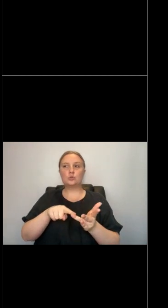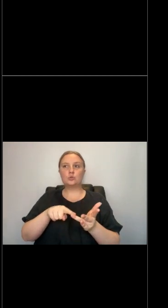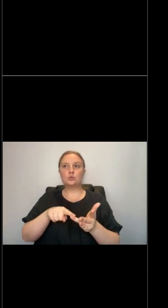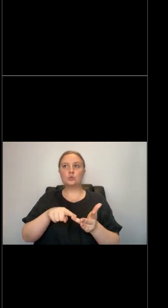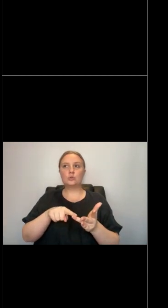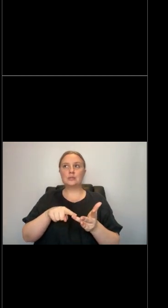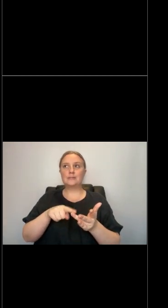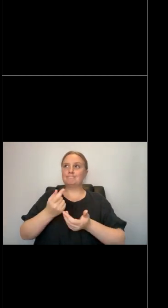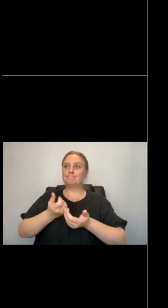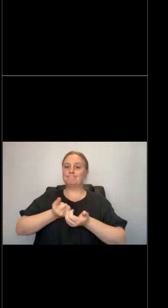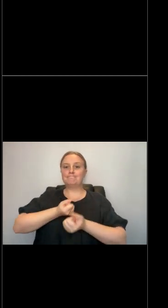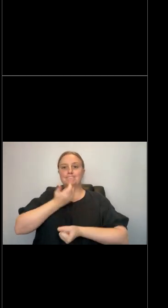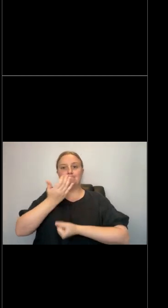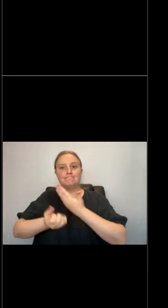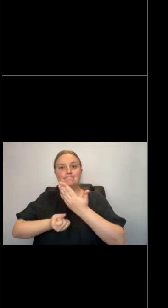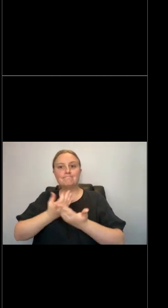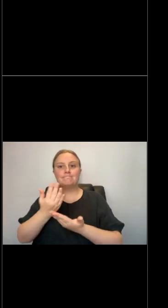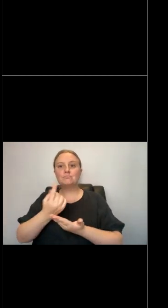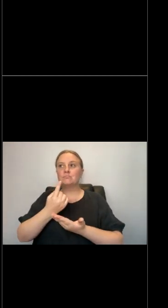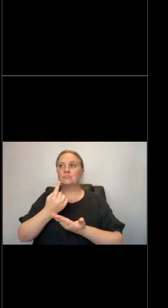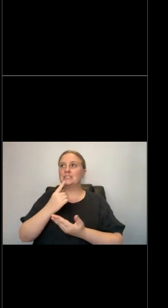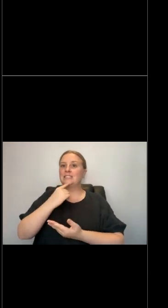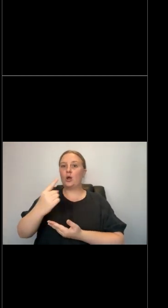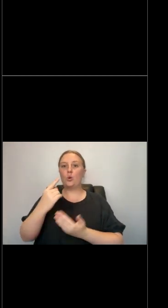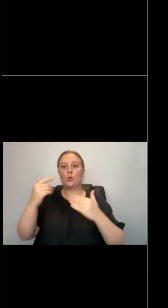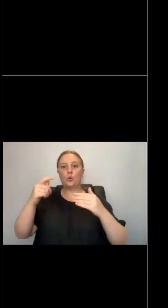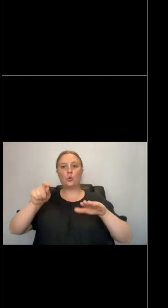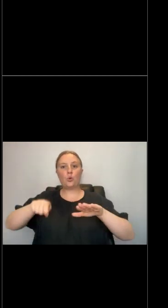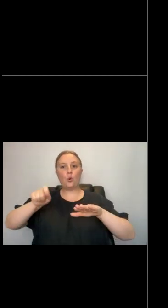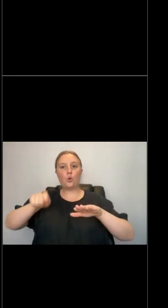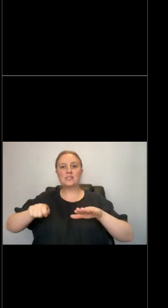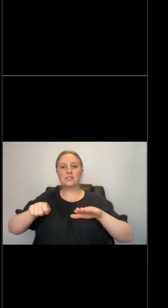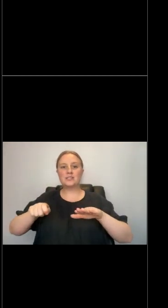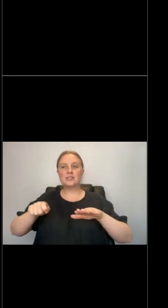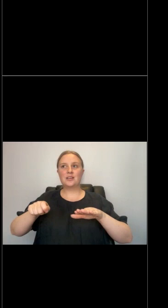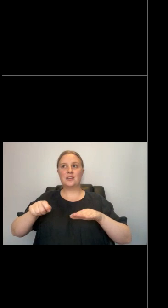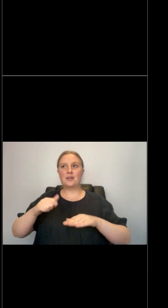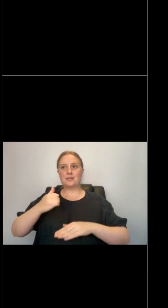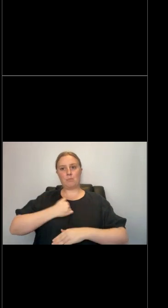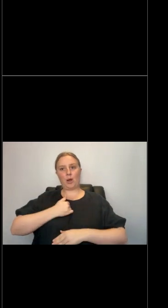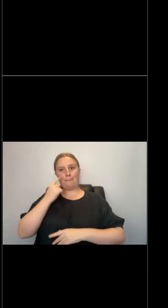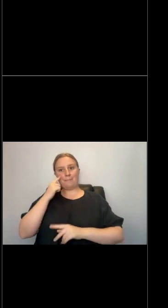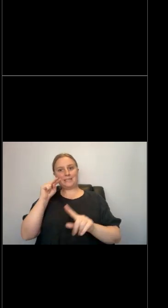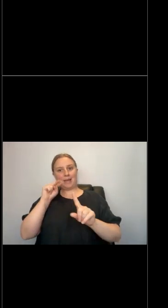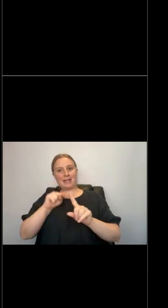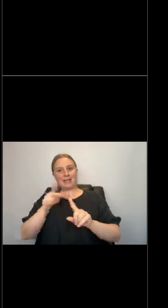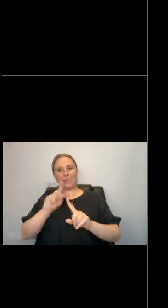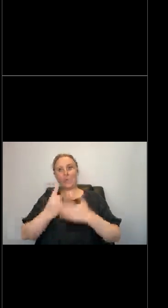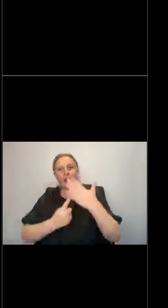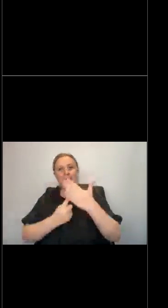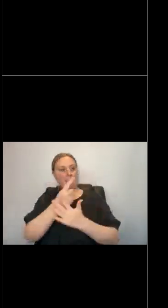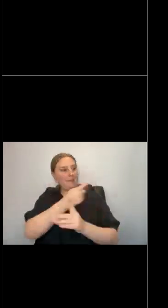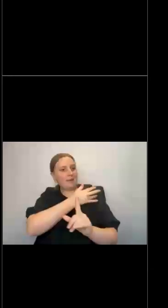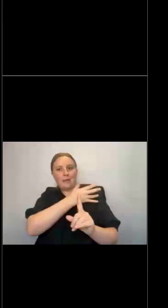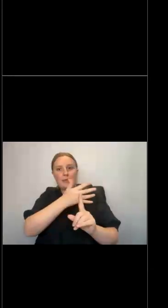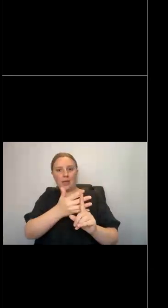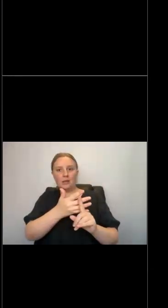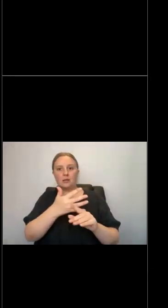a basic version of their offense, either themselves or through their lawyer.